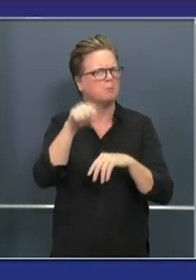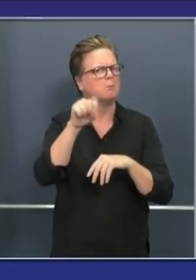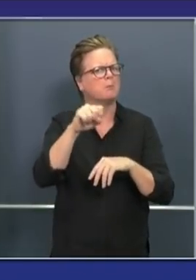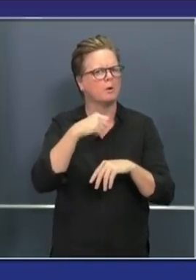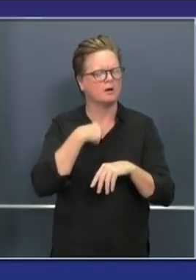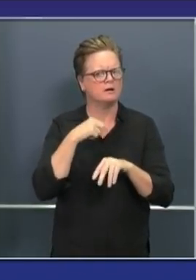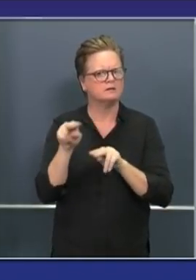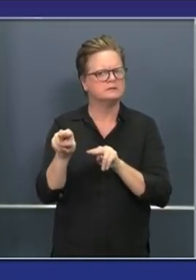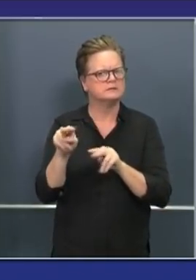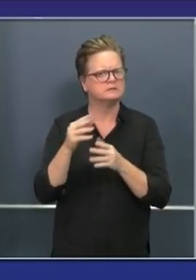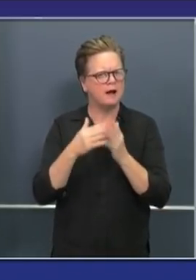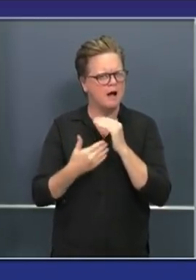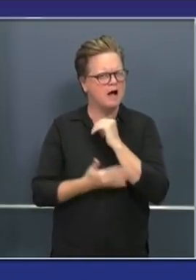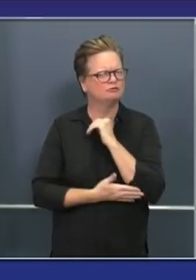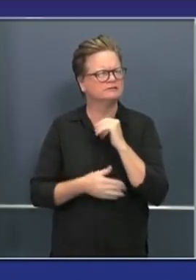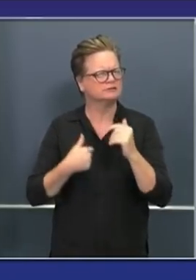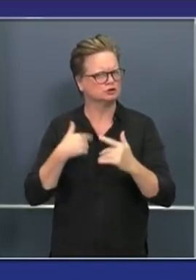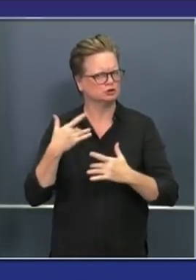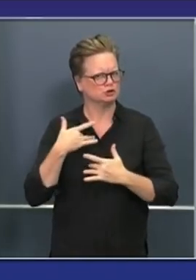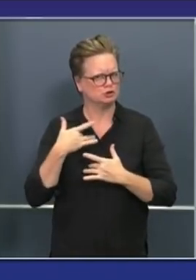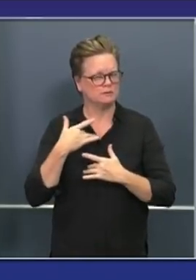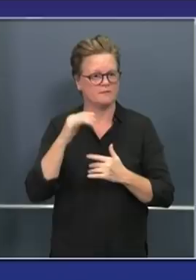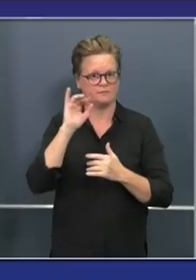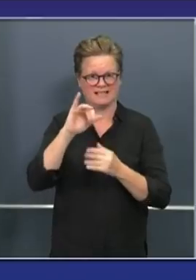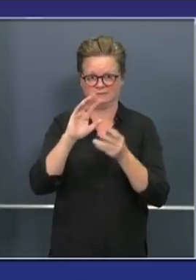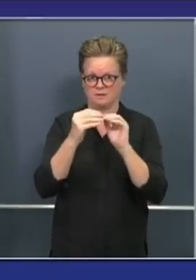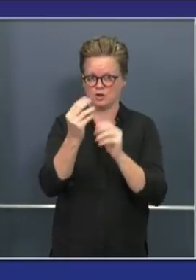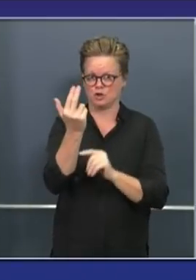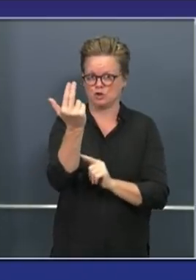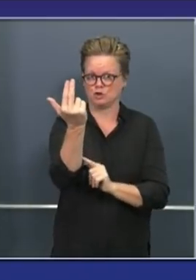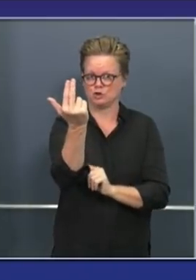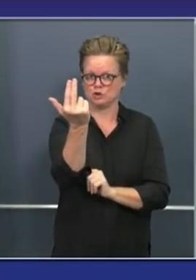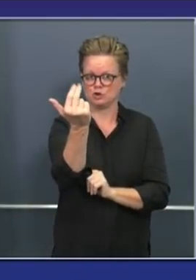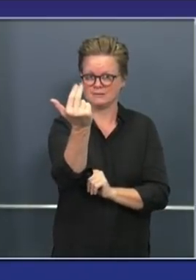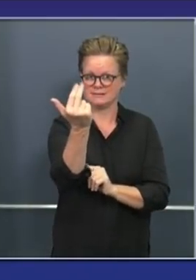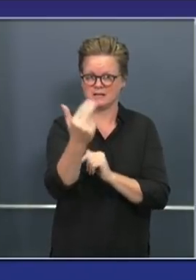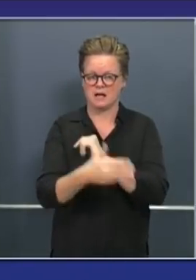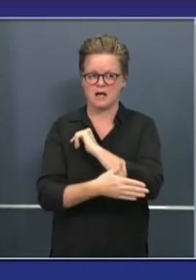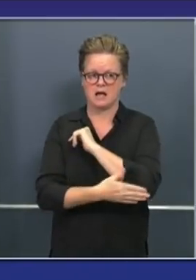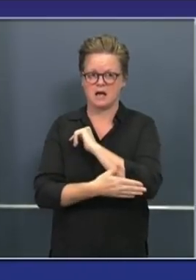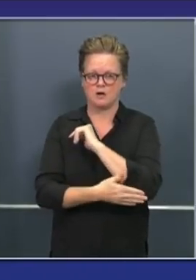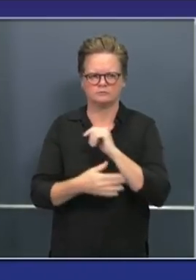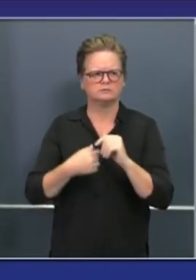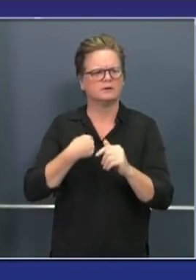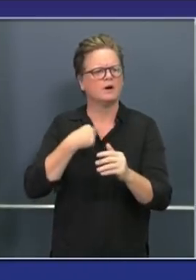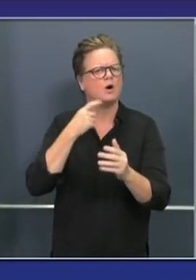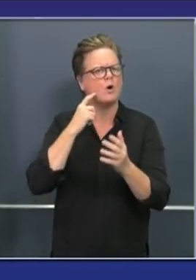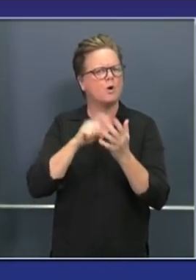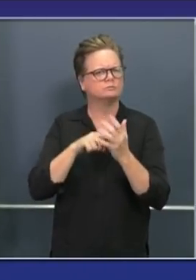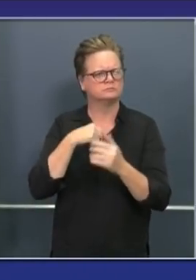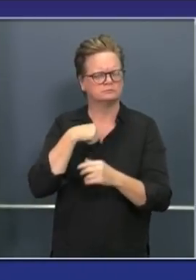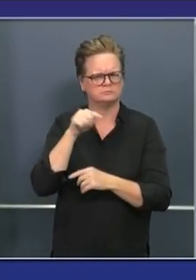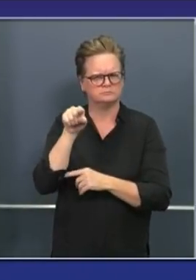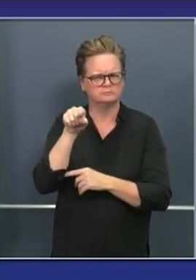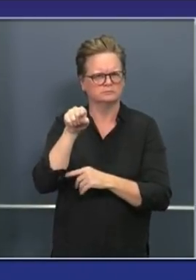AND CURRENTLY WE HAVE 13 COUNTIES OF THE 58 IN THE STATE OF CALIFORNIA WHERE WE HAVE TARGETED ENGAGEMENT, WHERE WE